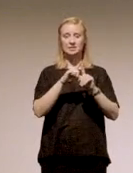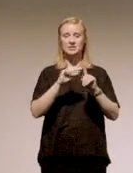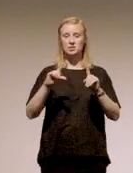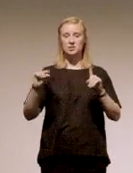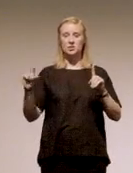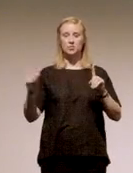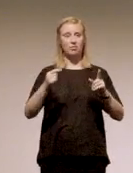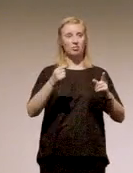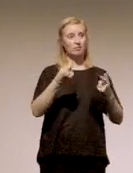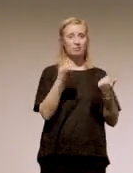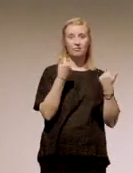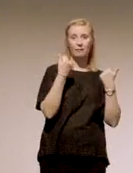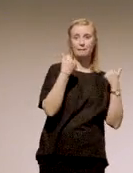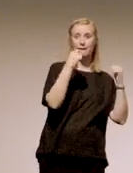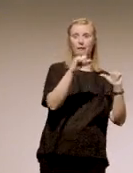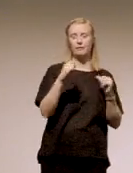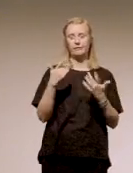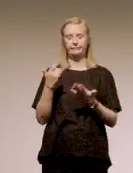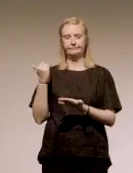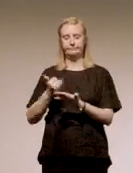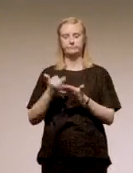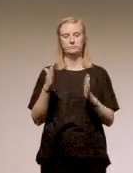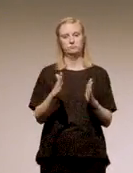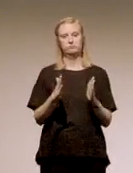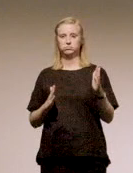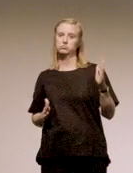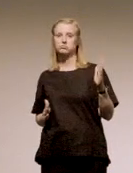Those who can use technology, those who are digital natives, they are